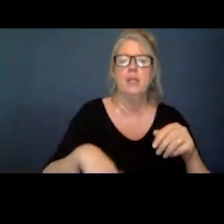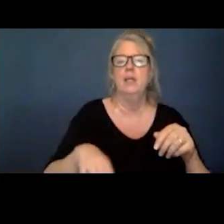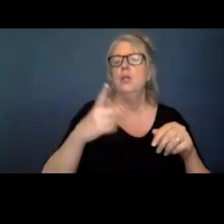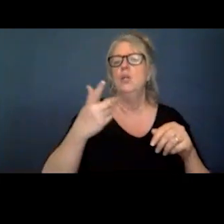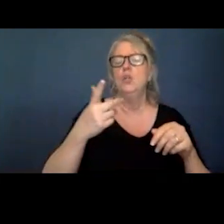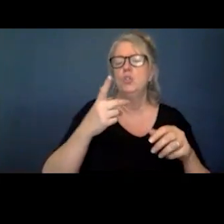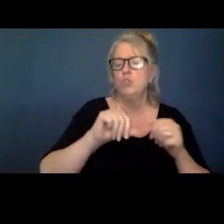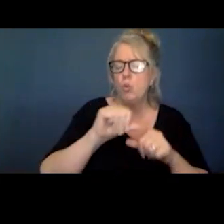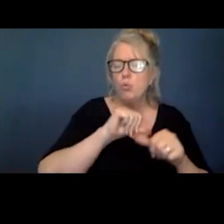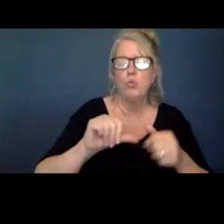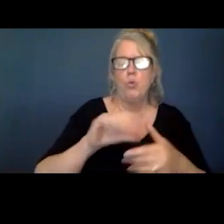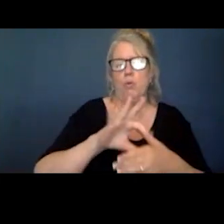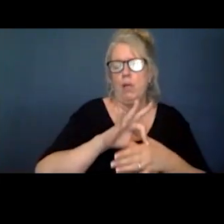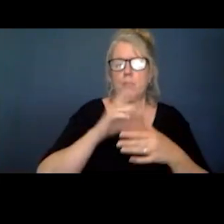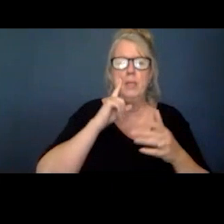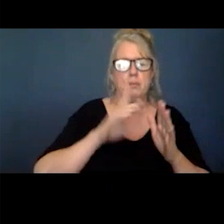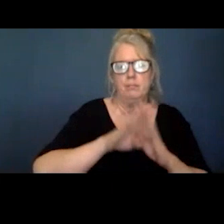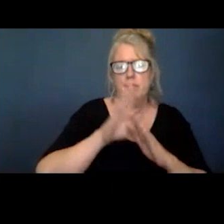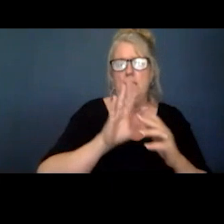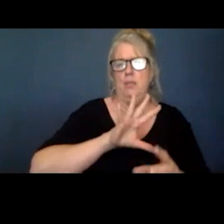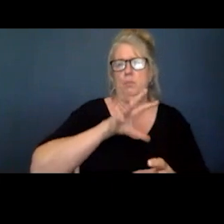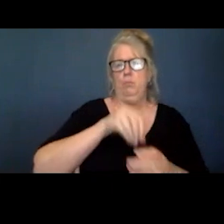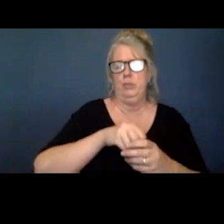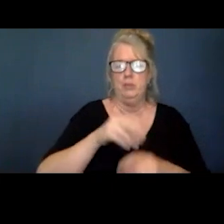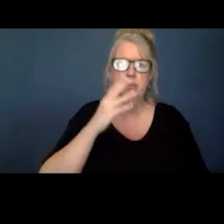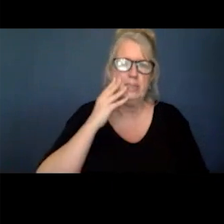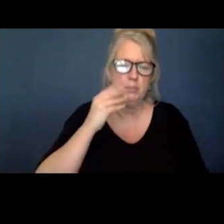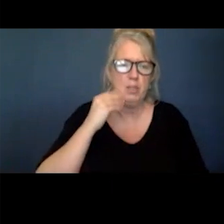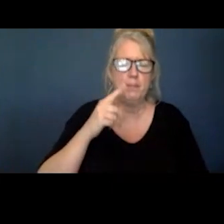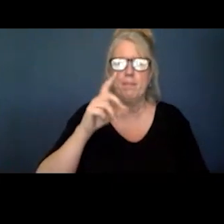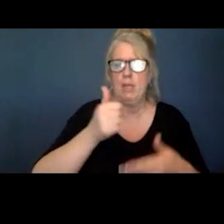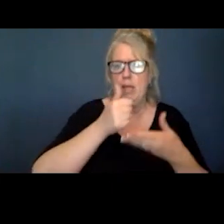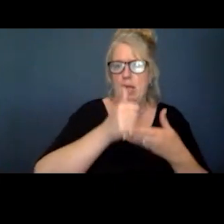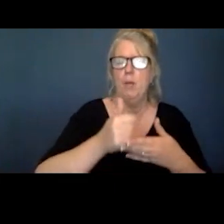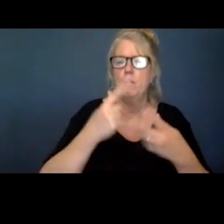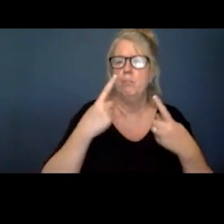centered around the project and participant experience can help get potential recruits to